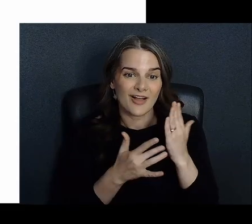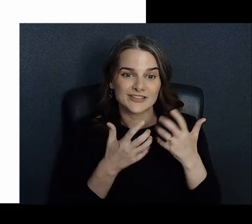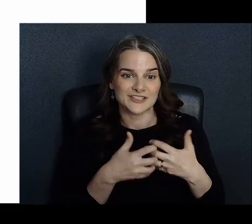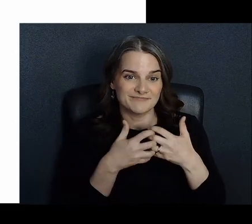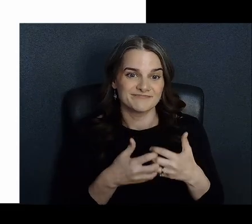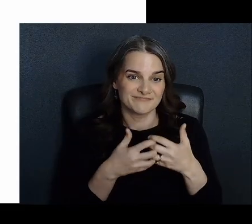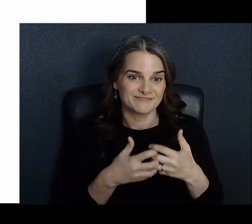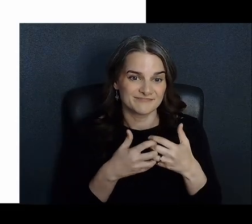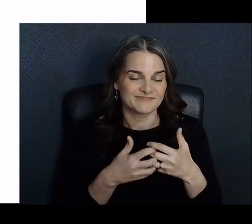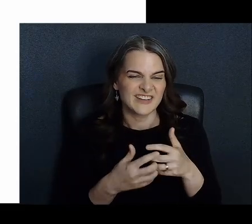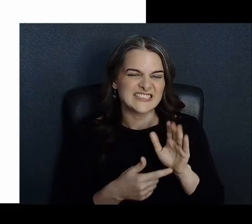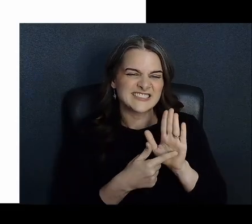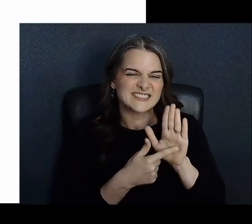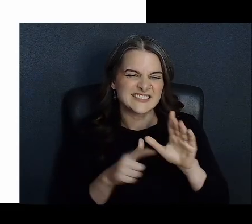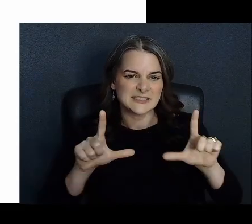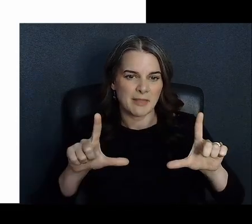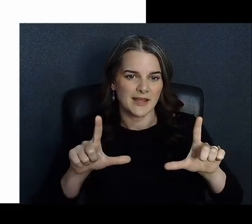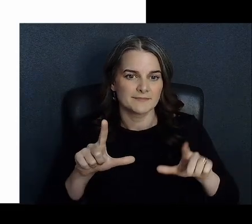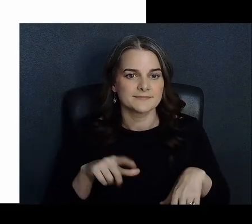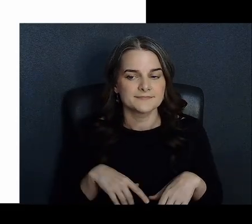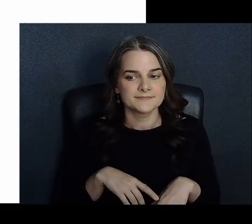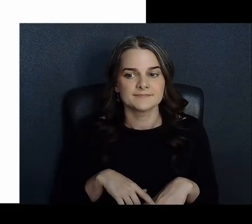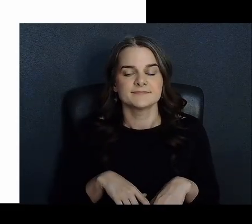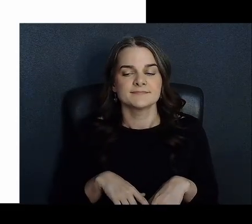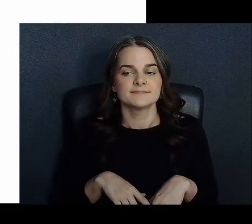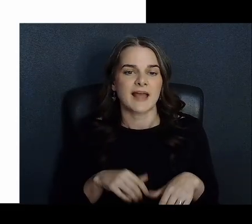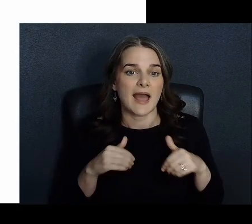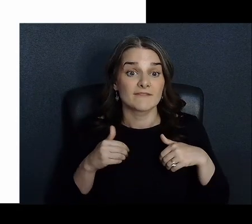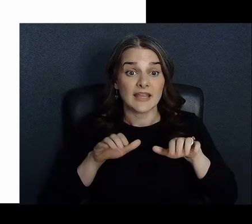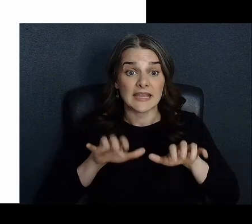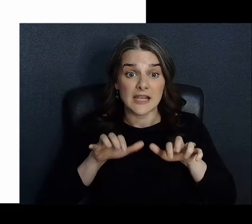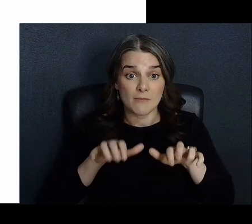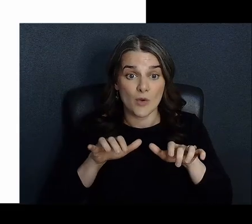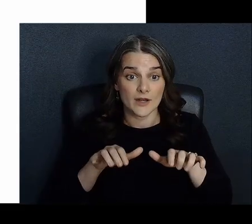They all have Braille keyboard entry options in there, which is the Perkins style keyboard, which